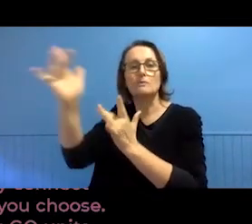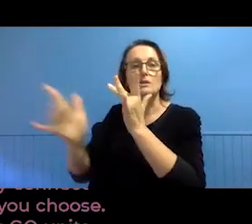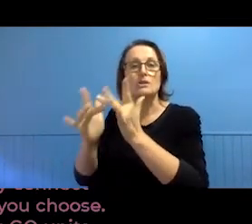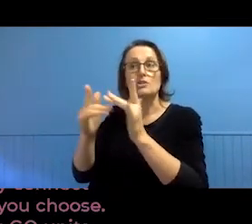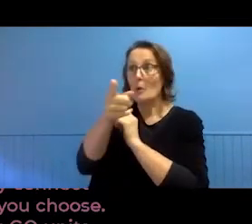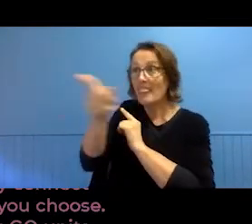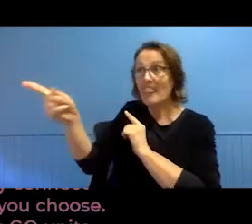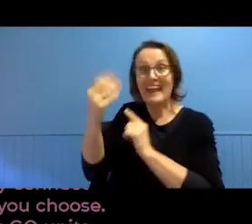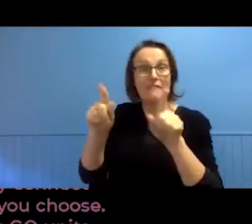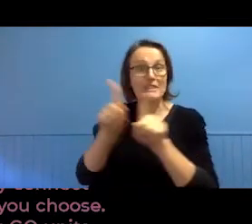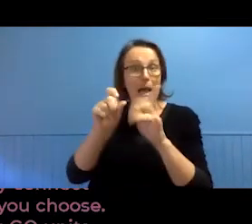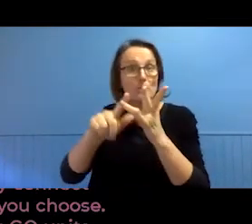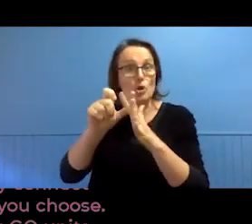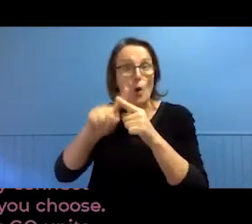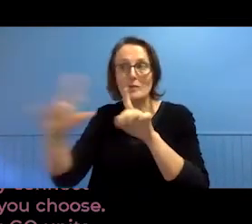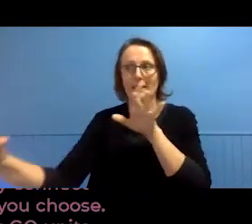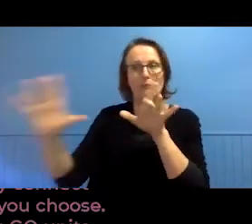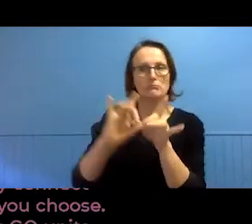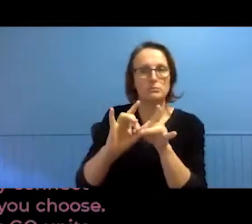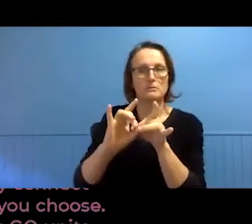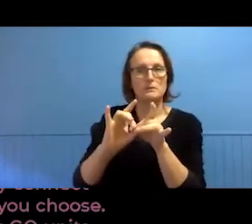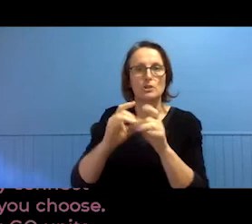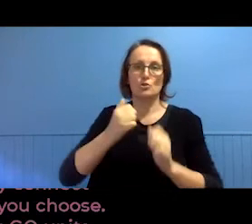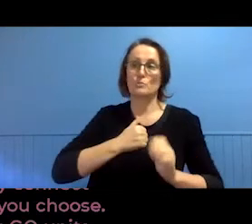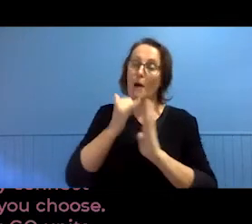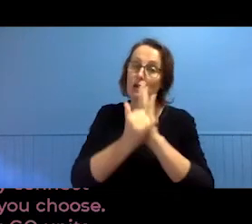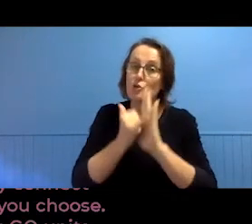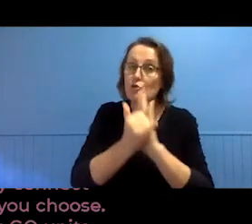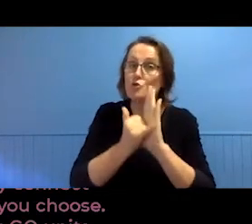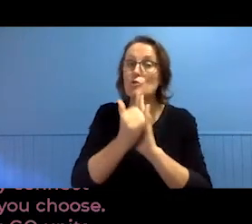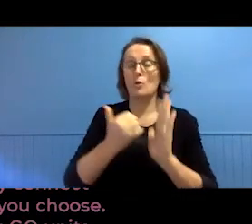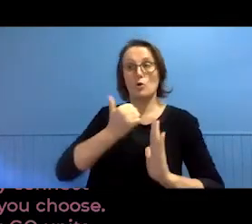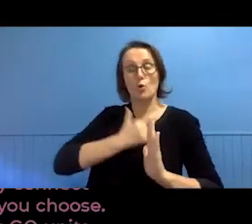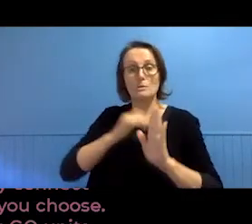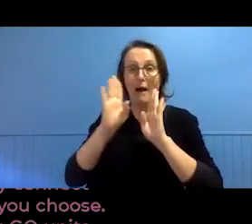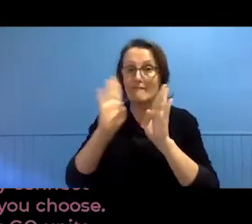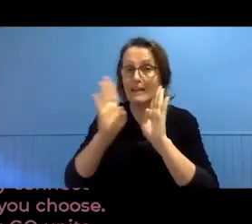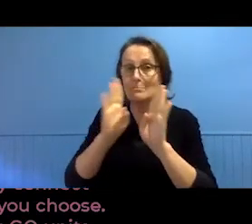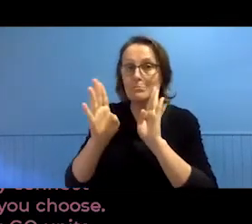that's a YouTube channel or a Facebook Live channel, wherever it is, if they have that key they can get on to your channel. We always